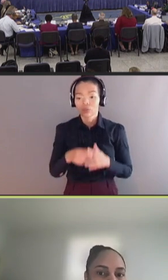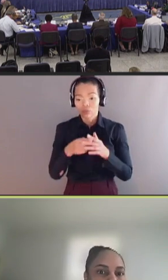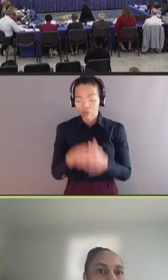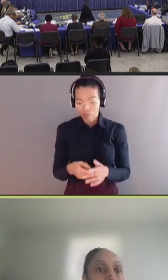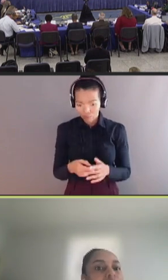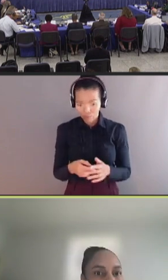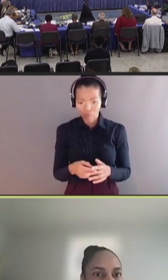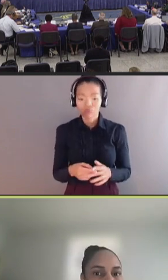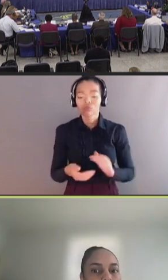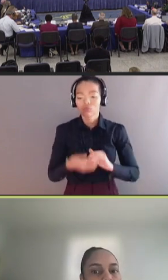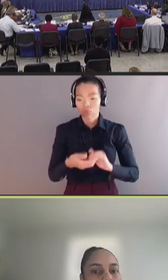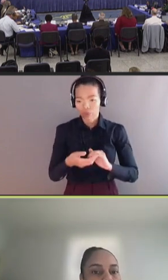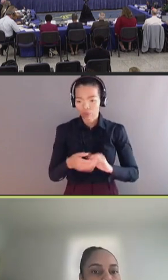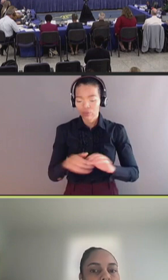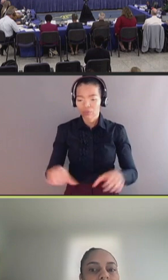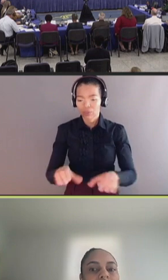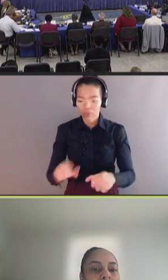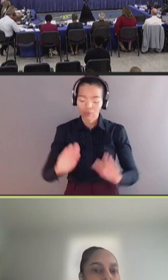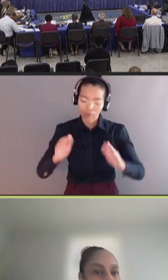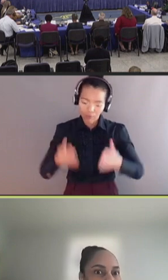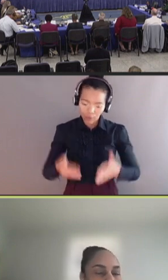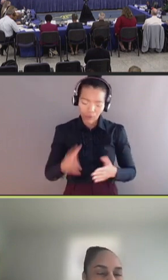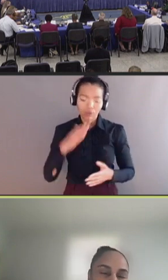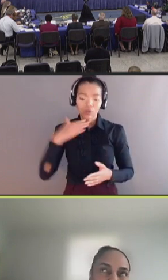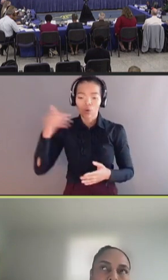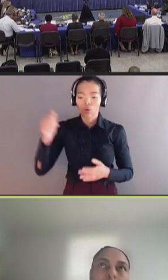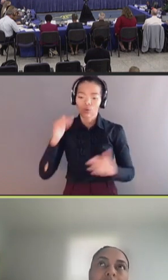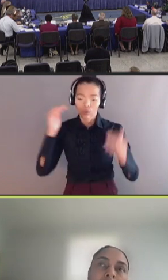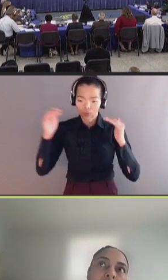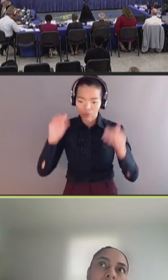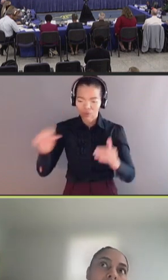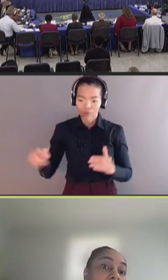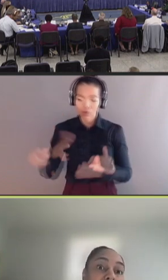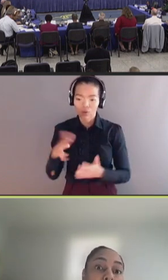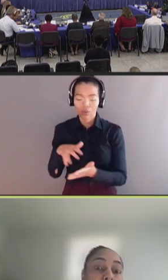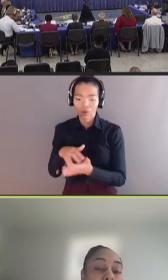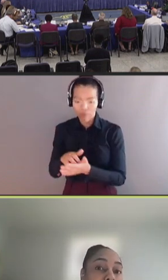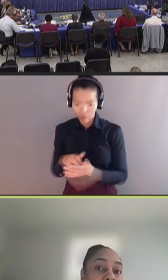activities focused on older adults and other vulnerable groups. And these partnership